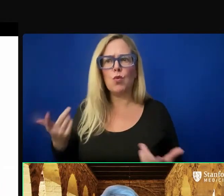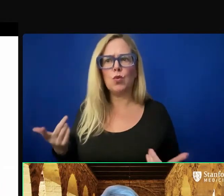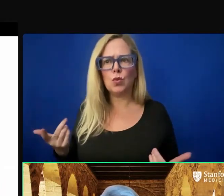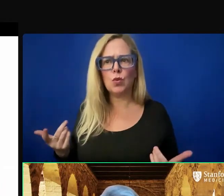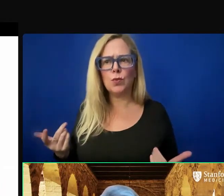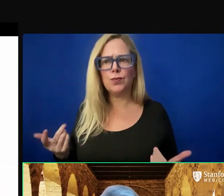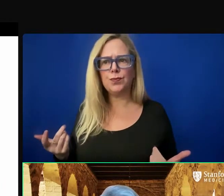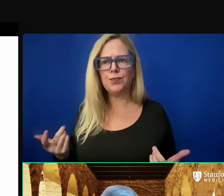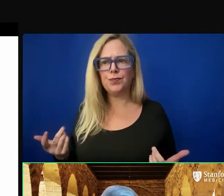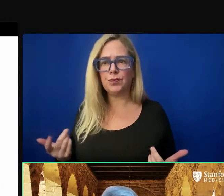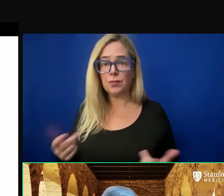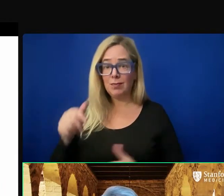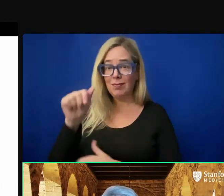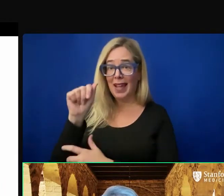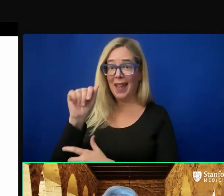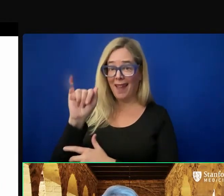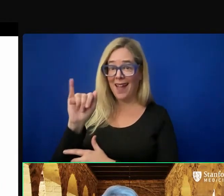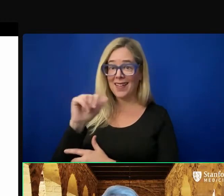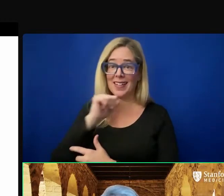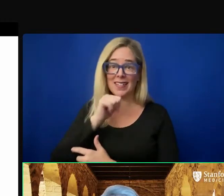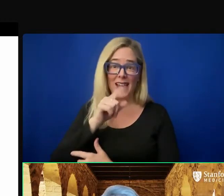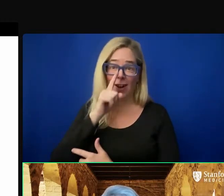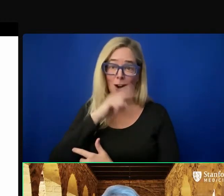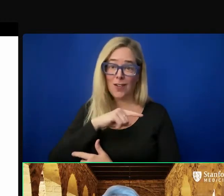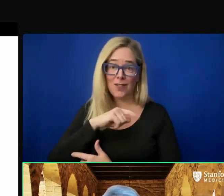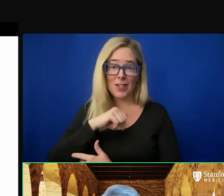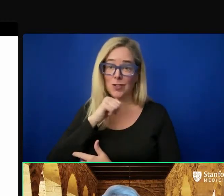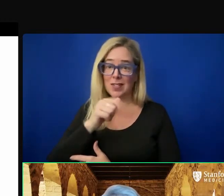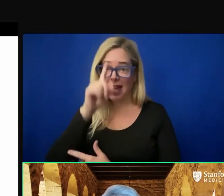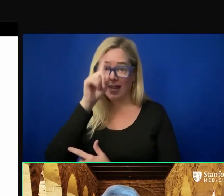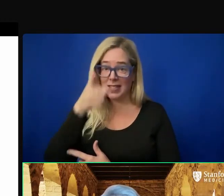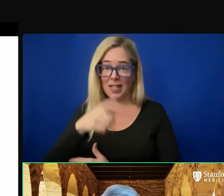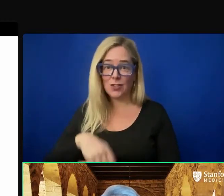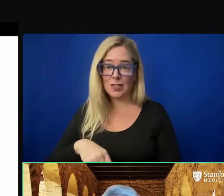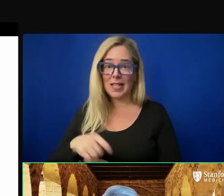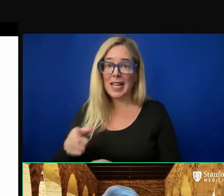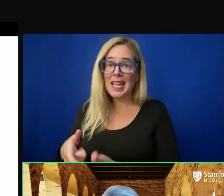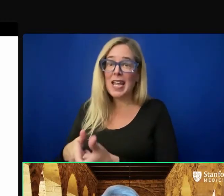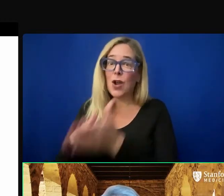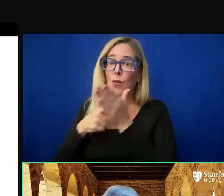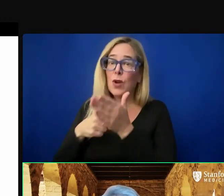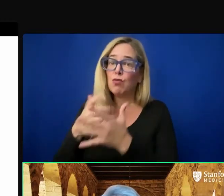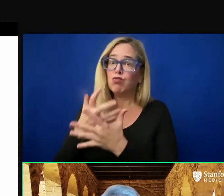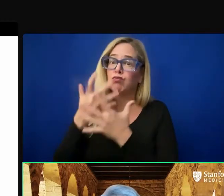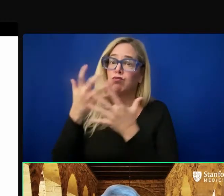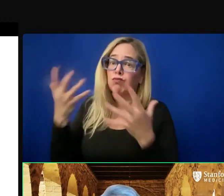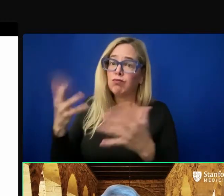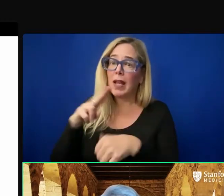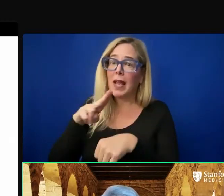intelligent. It requires vast amounts of natural resources, energy in human labor,